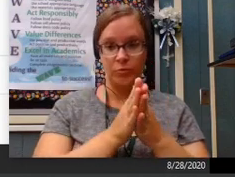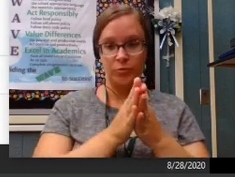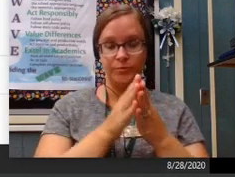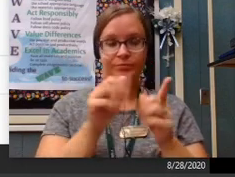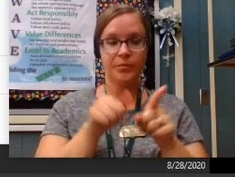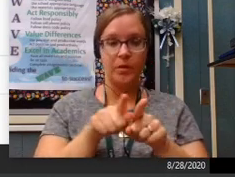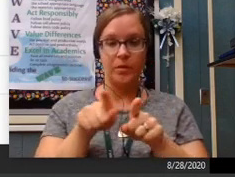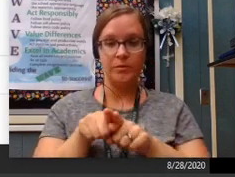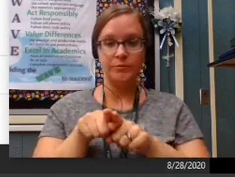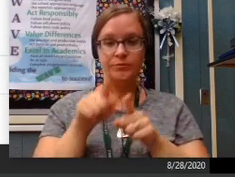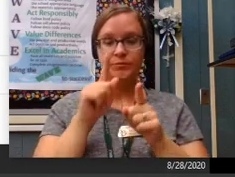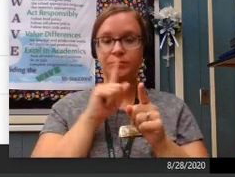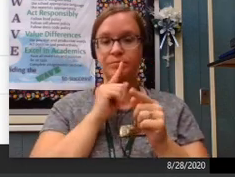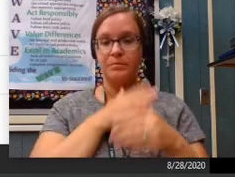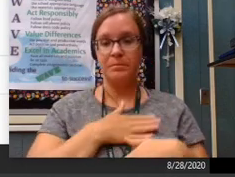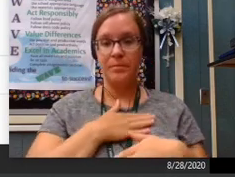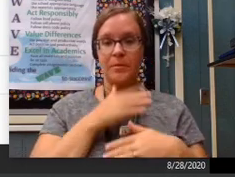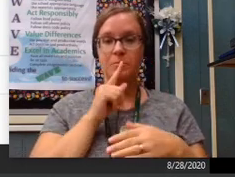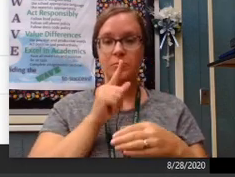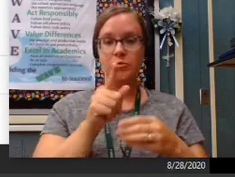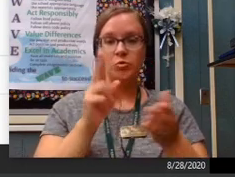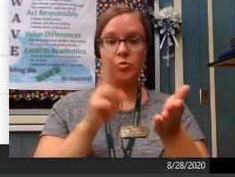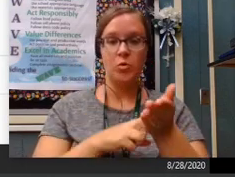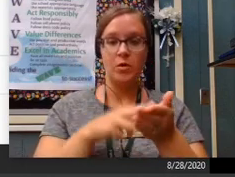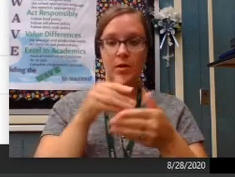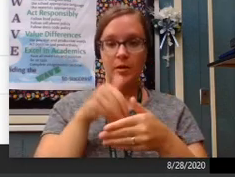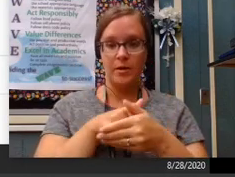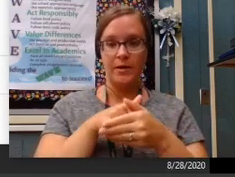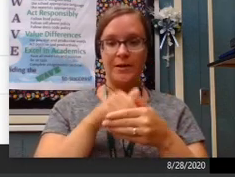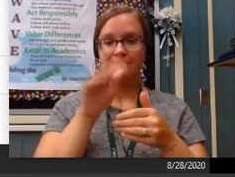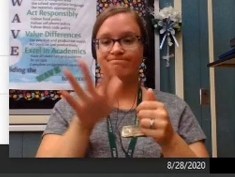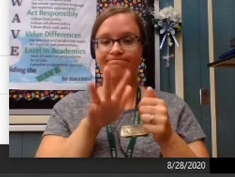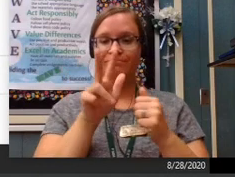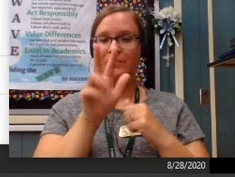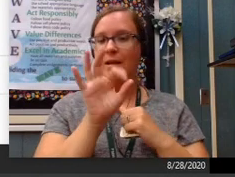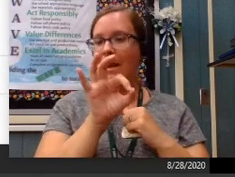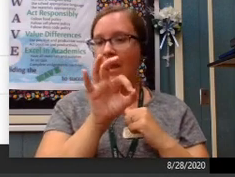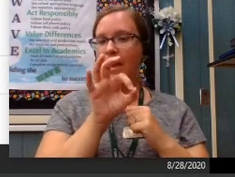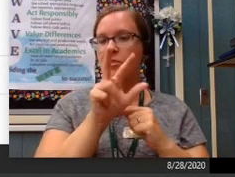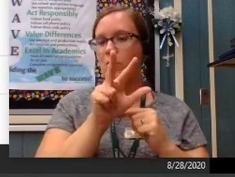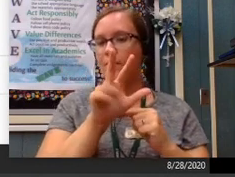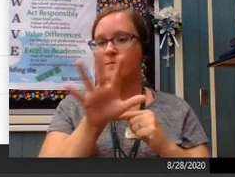Also, please make sure that you have logged in by about 9:35; we'd hate for you to be